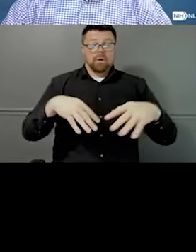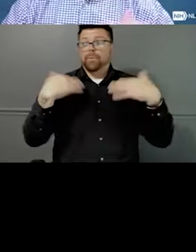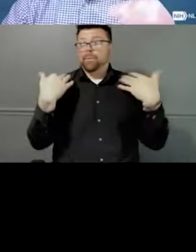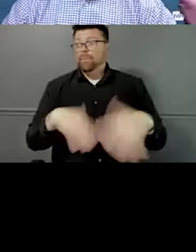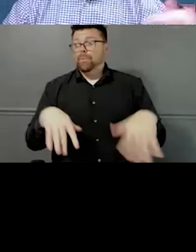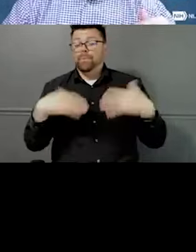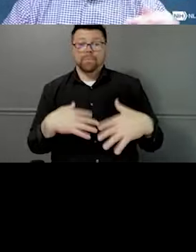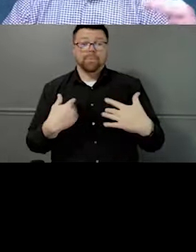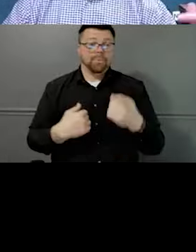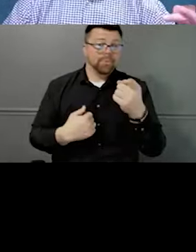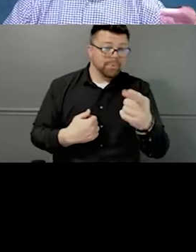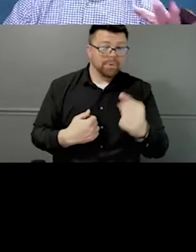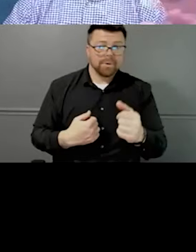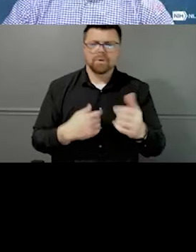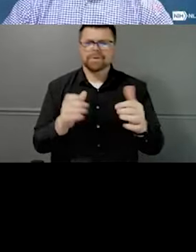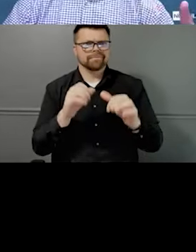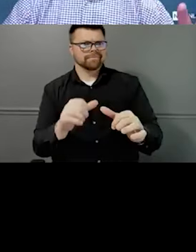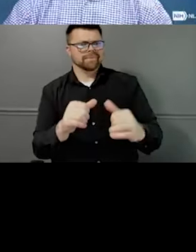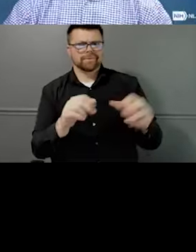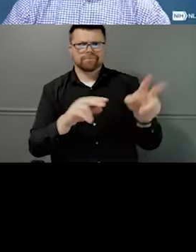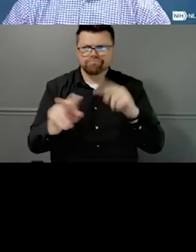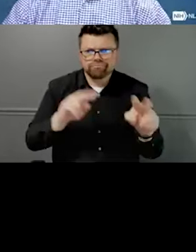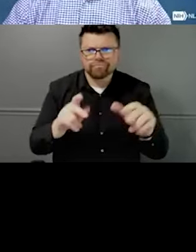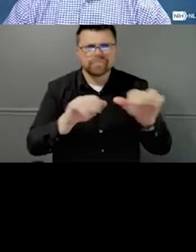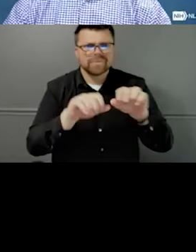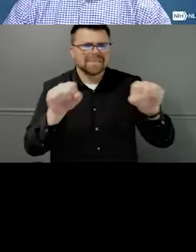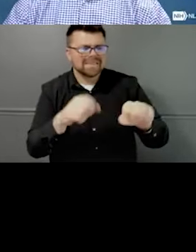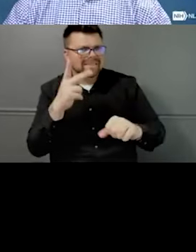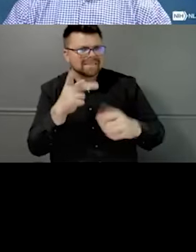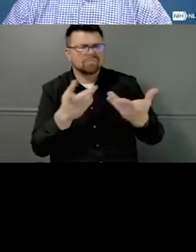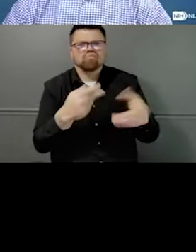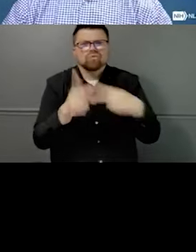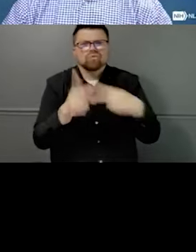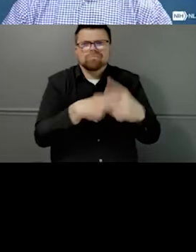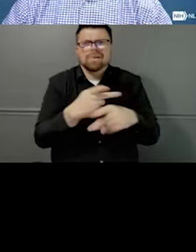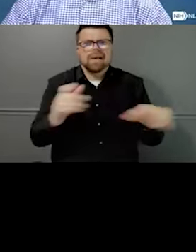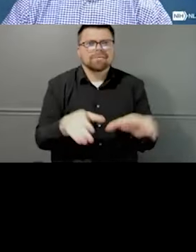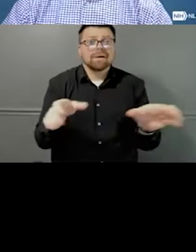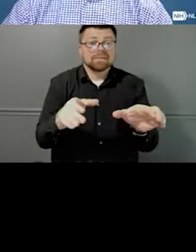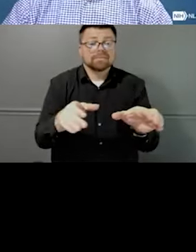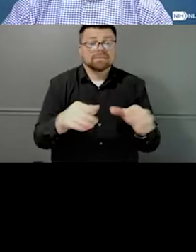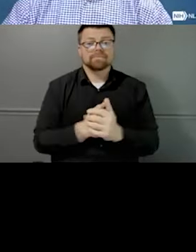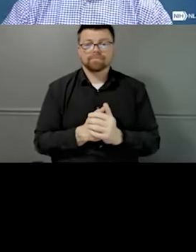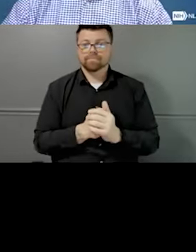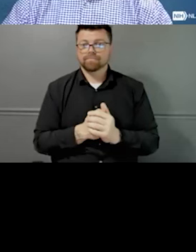We're constantly monitoring a system seeing what activities happening. We currently have about